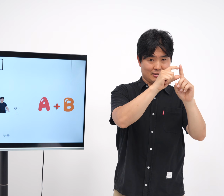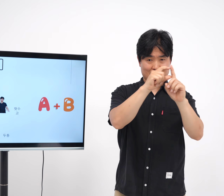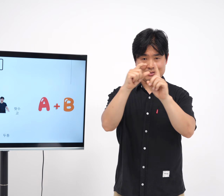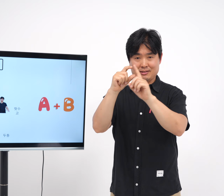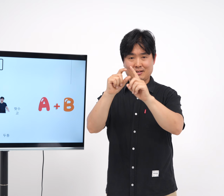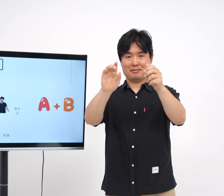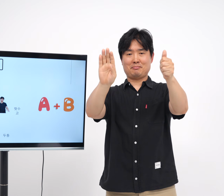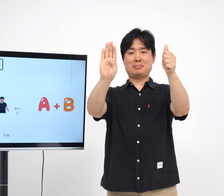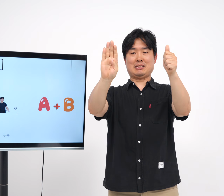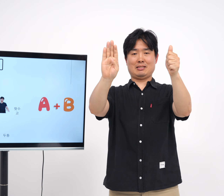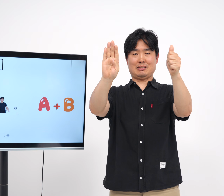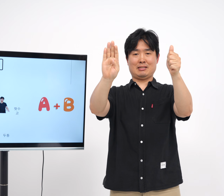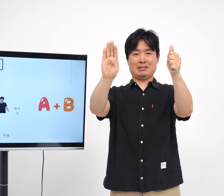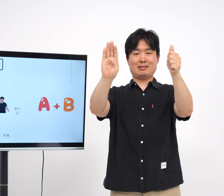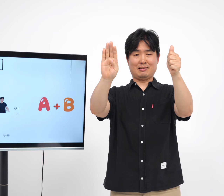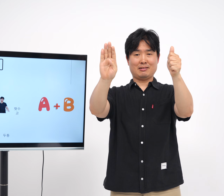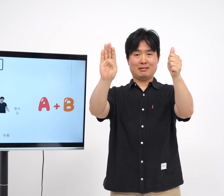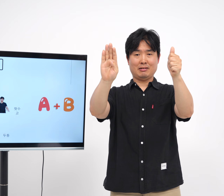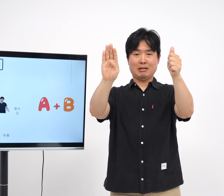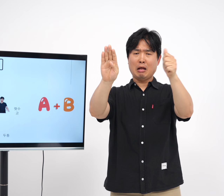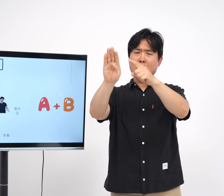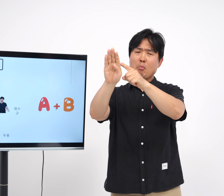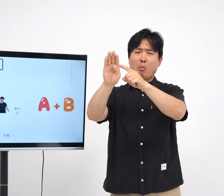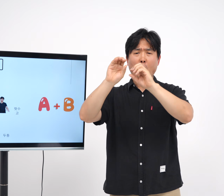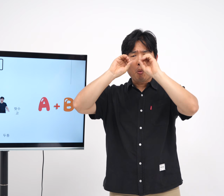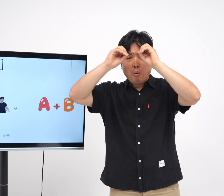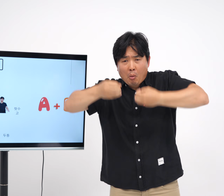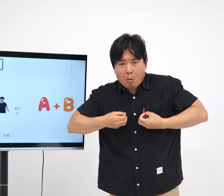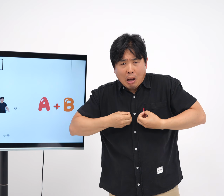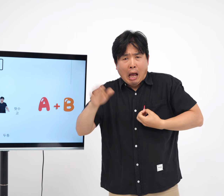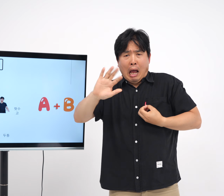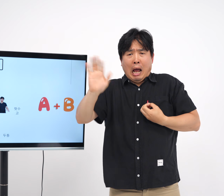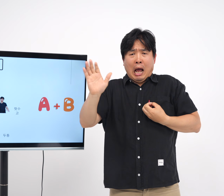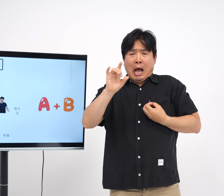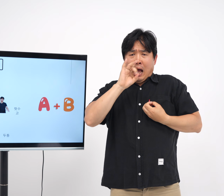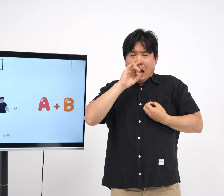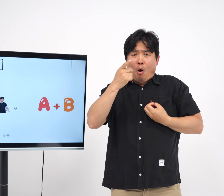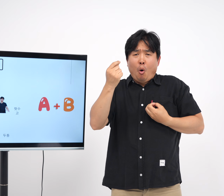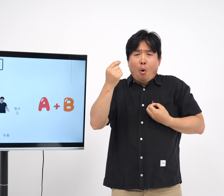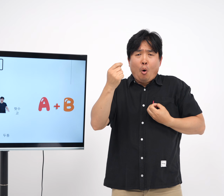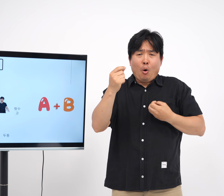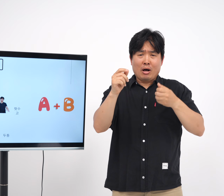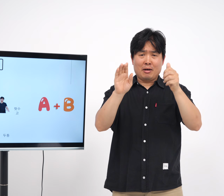A and B. Just as B cannot contain "look at myself,"